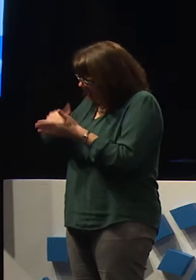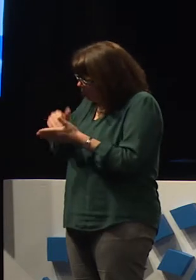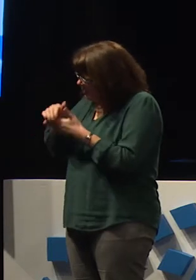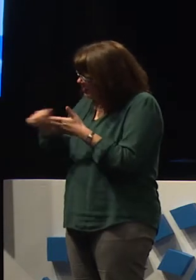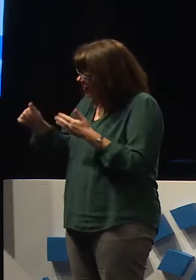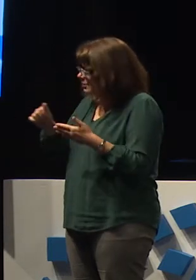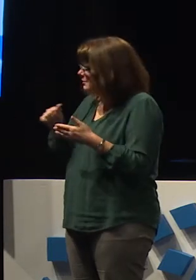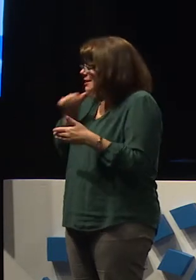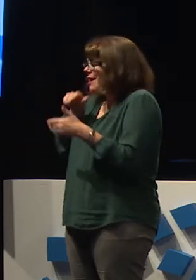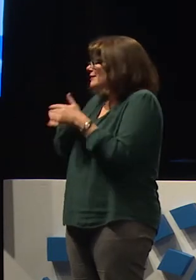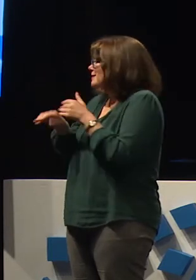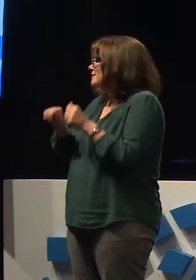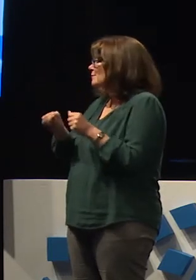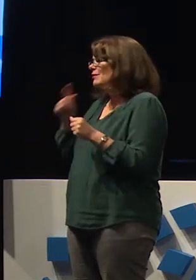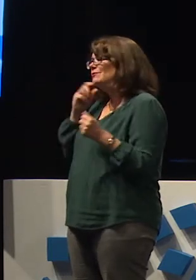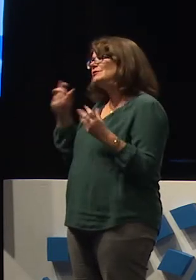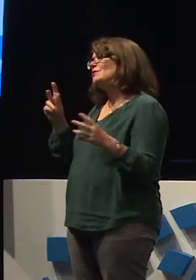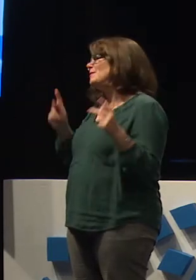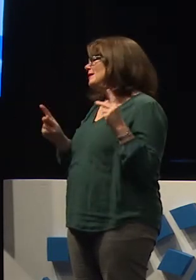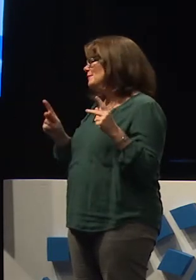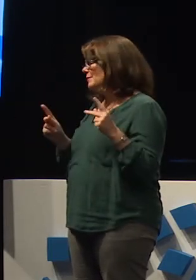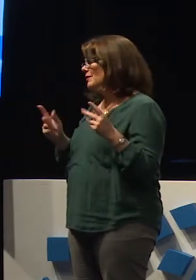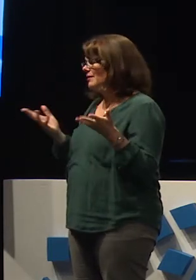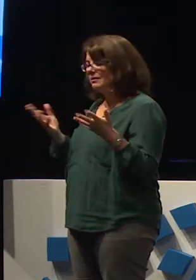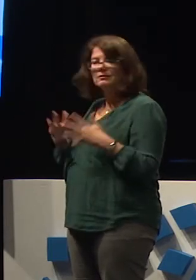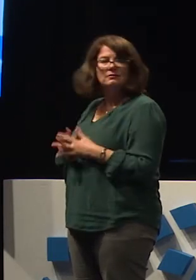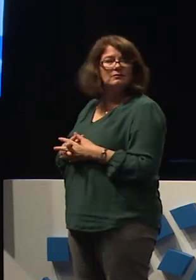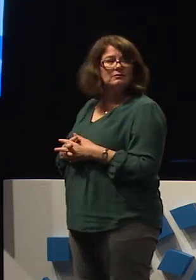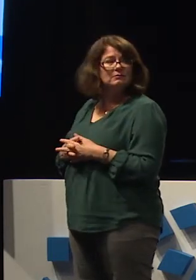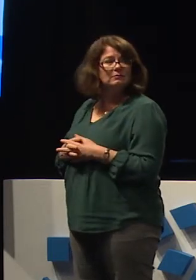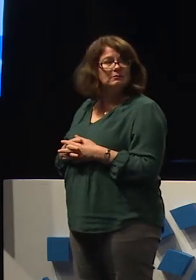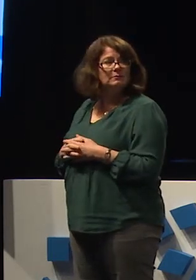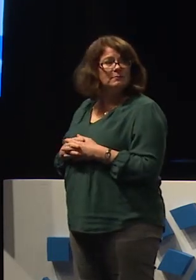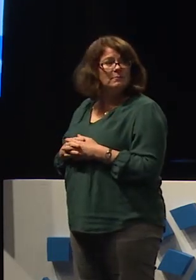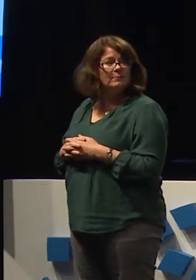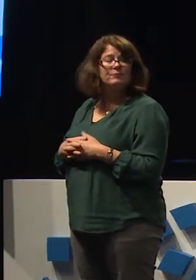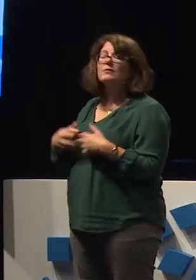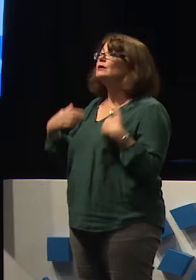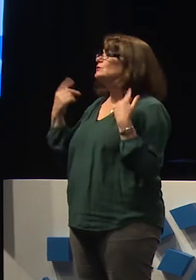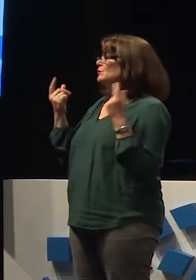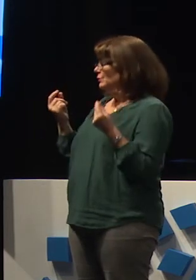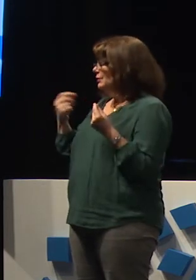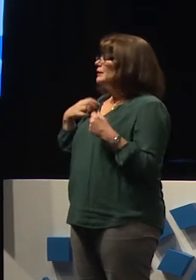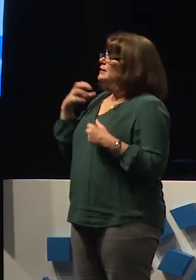people how am I gonna do that I have no idea so I go back to work and my CEO